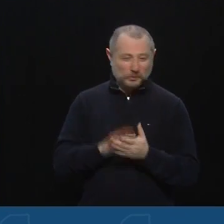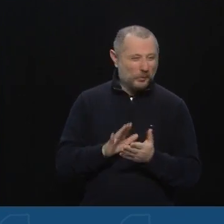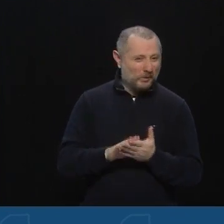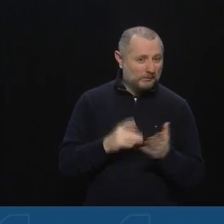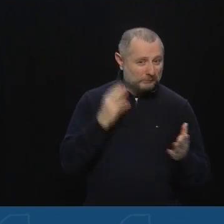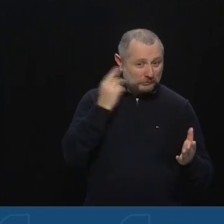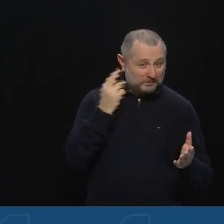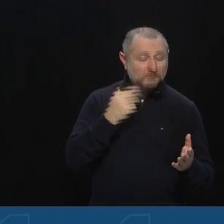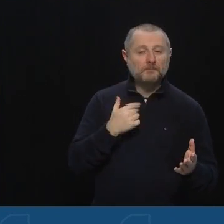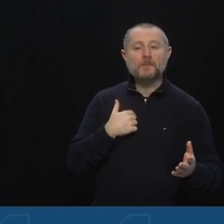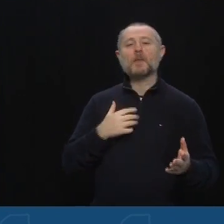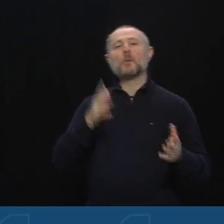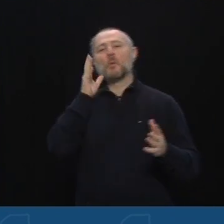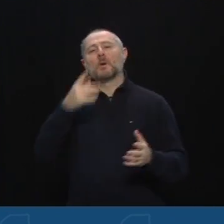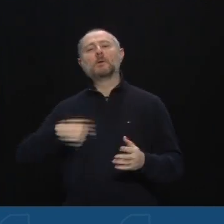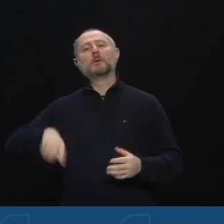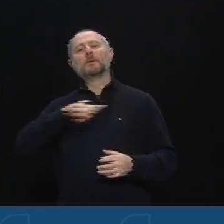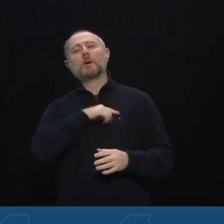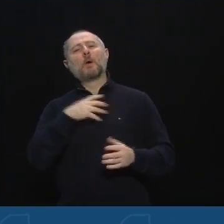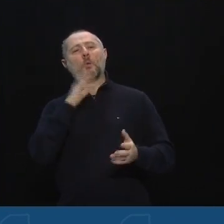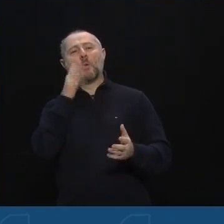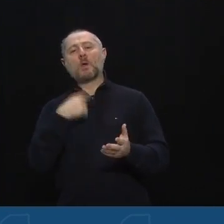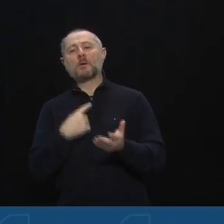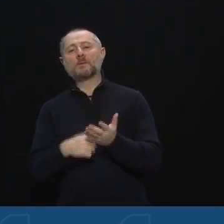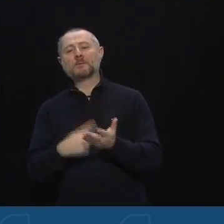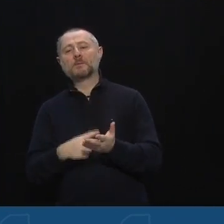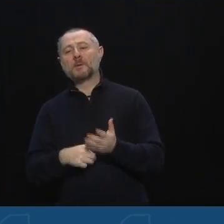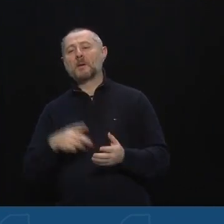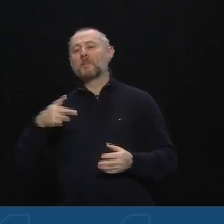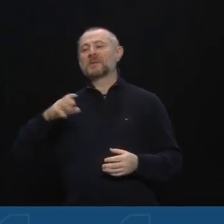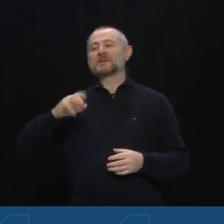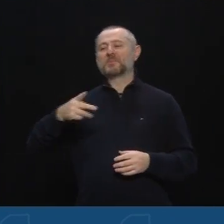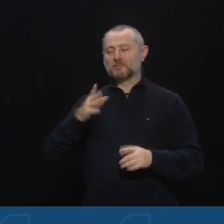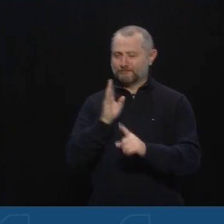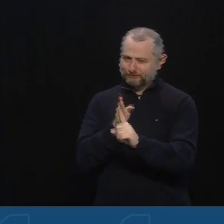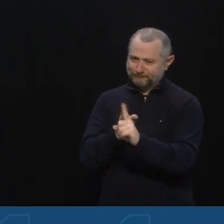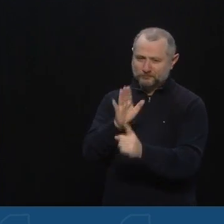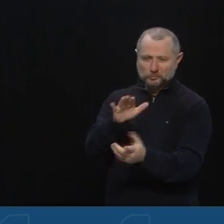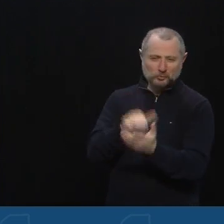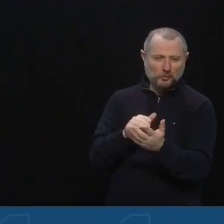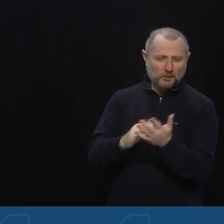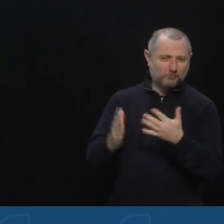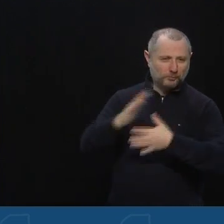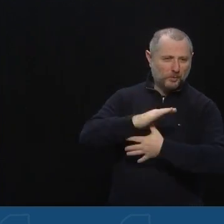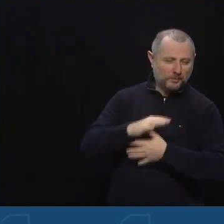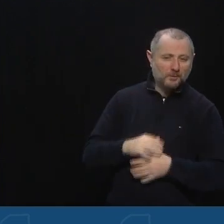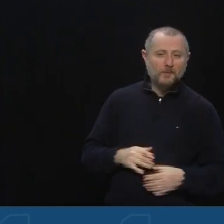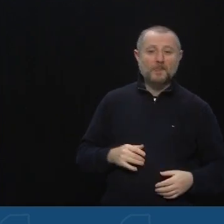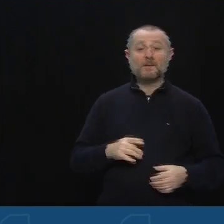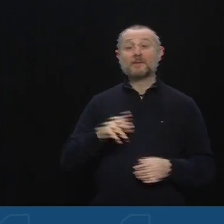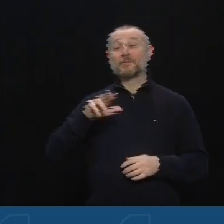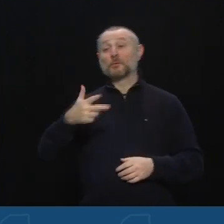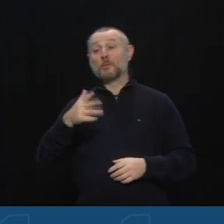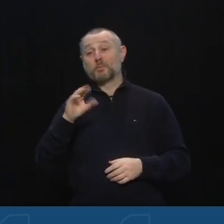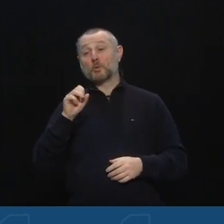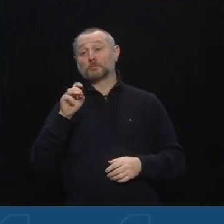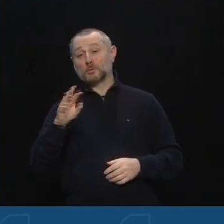VACCINATED SO WE CAN MAKE SHURE THAT THEY'RE SAFE IN SCHOOLS OR WHEREVER THEY GO. WE'RE TARGETING. WE'RE GG OING TO TALK ABOUT P PRIMARY CARE DOCTORS ABOUT THIS AS WELL.